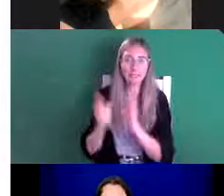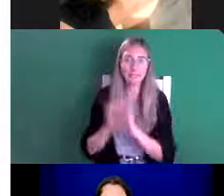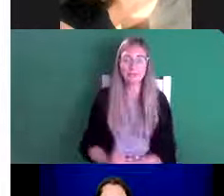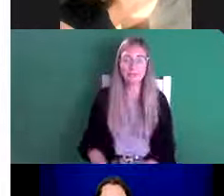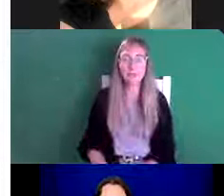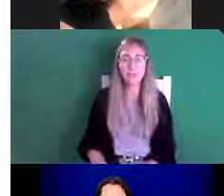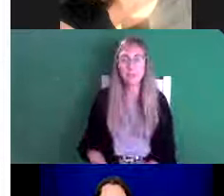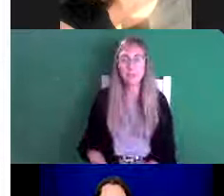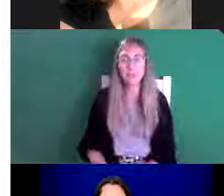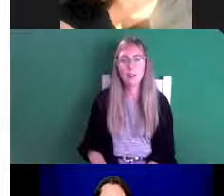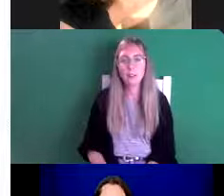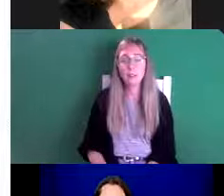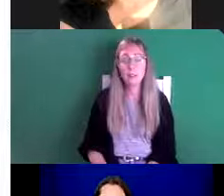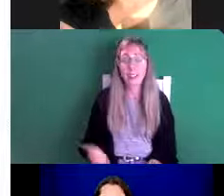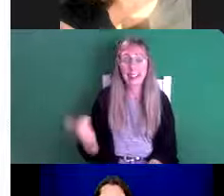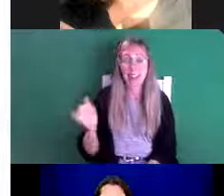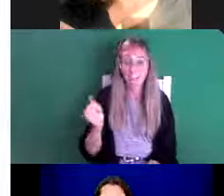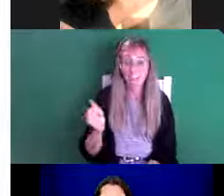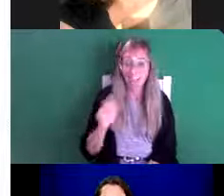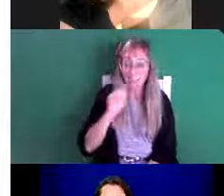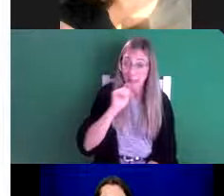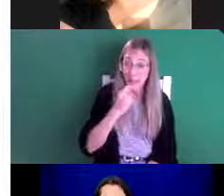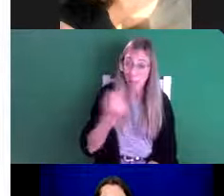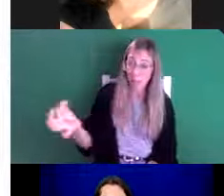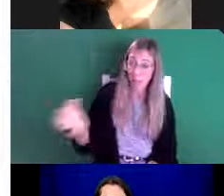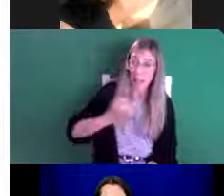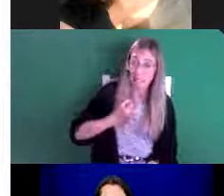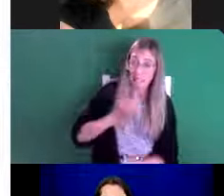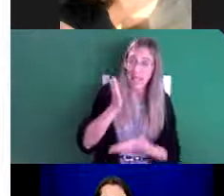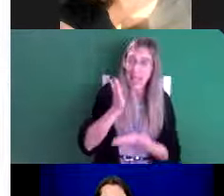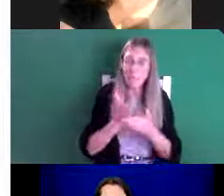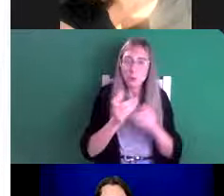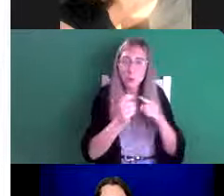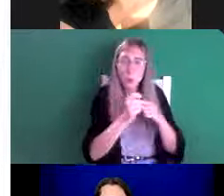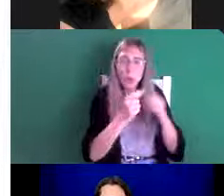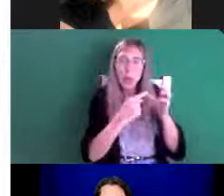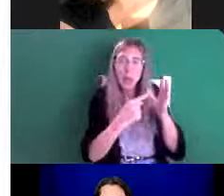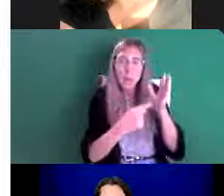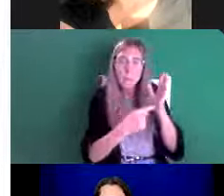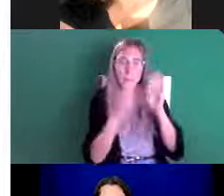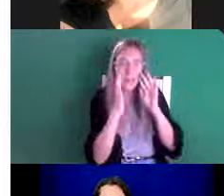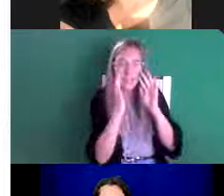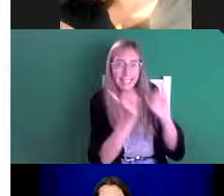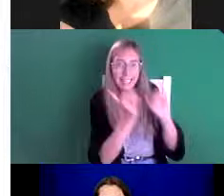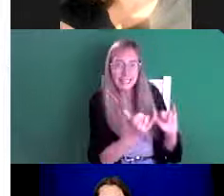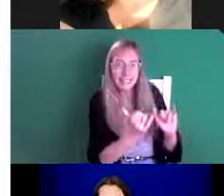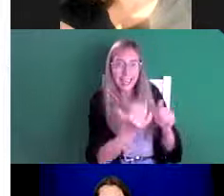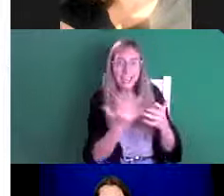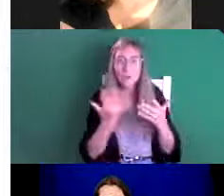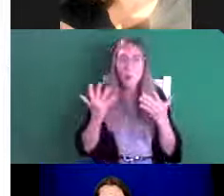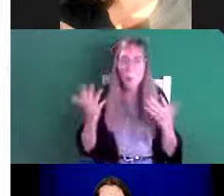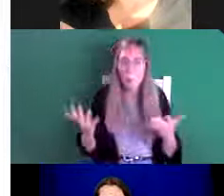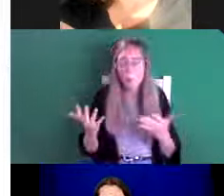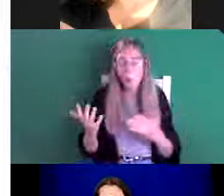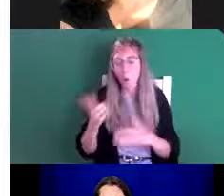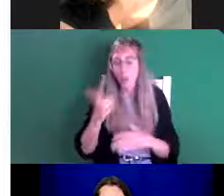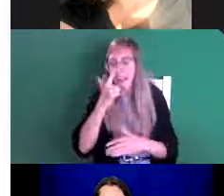either you get it pat tested if or that they will would better support you on that but i think